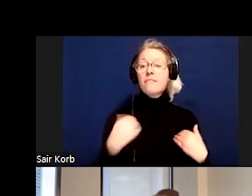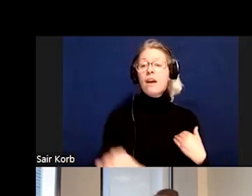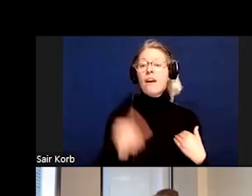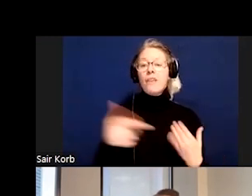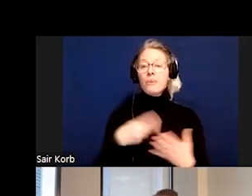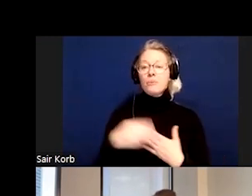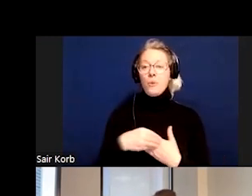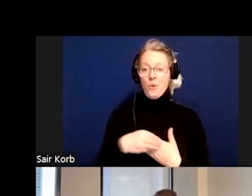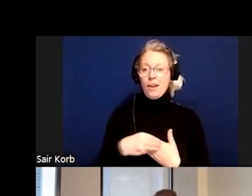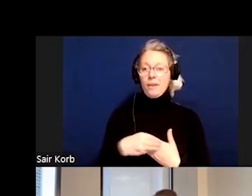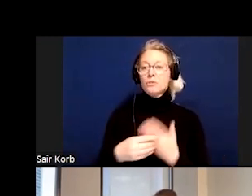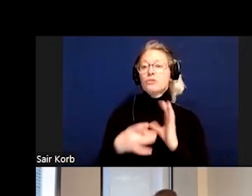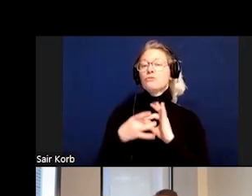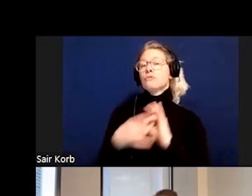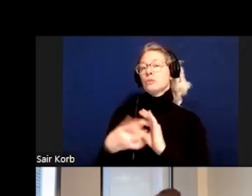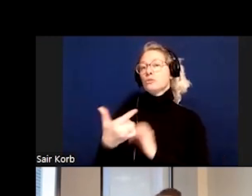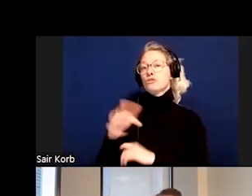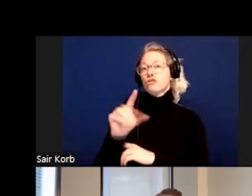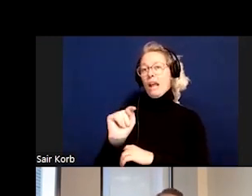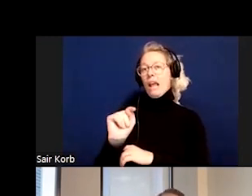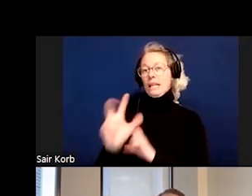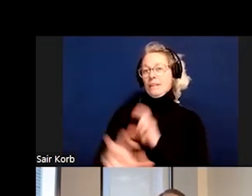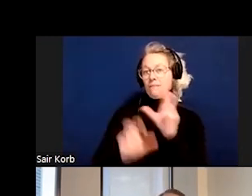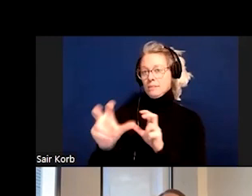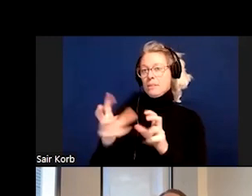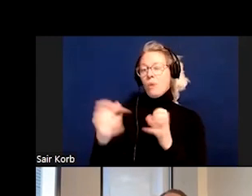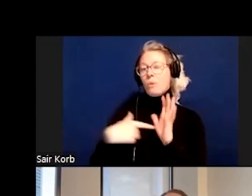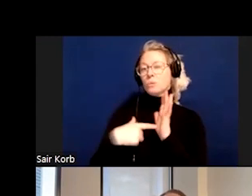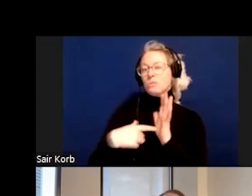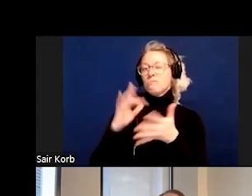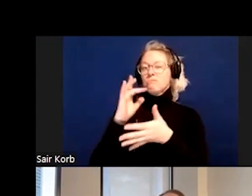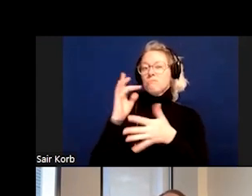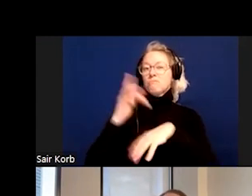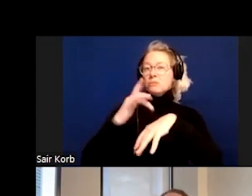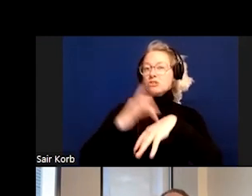related to grant investment that I want to highlight. The first is, some of you might